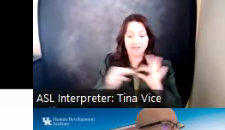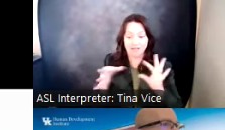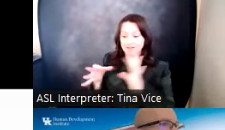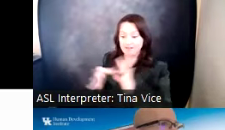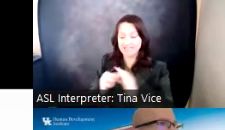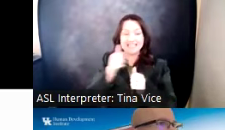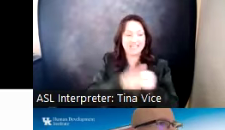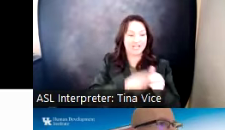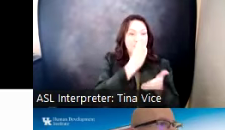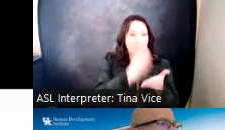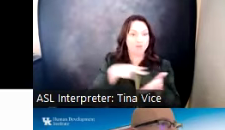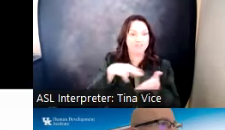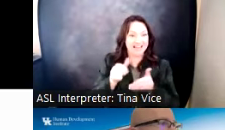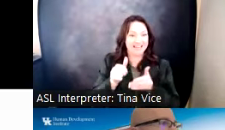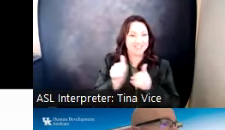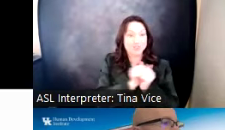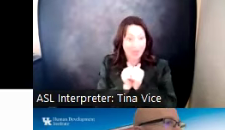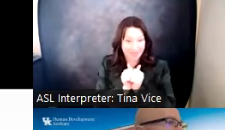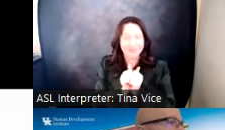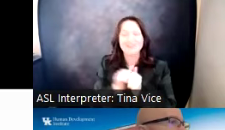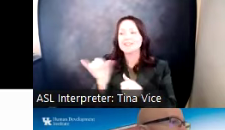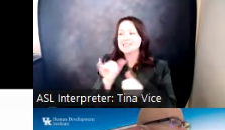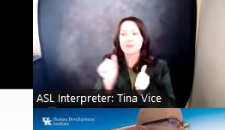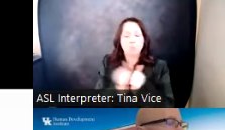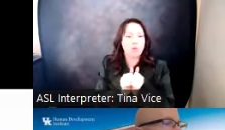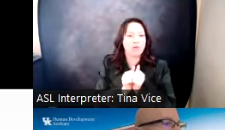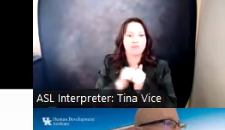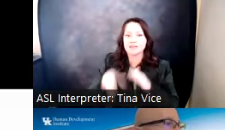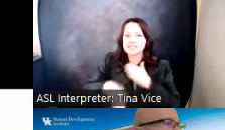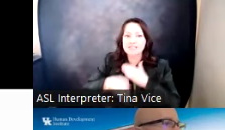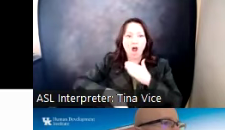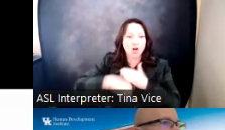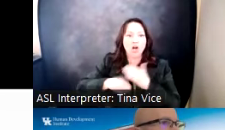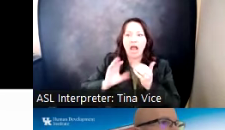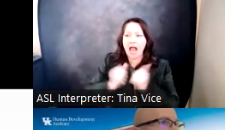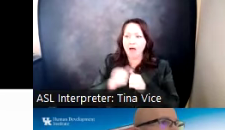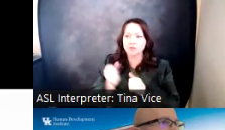the soccer program, we started with very fundamental drills. How do you pass the ball? How do you shoot the ball? Um, and